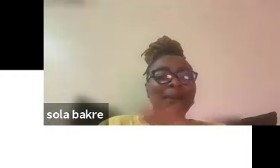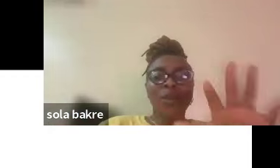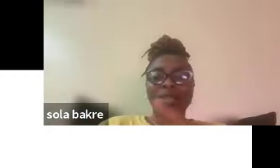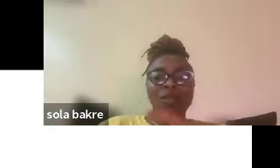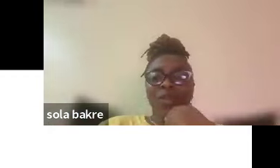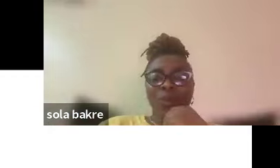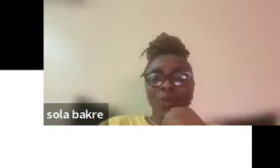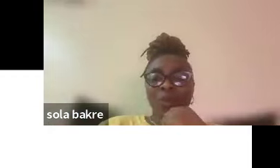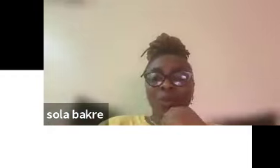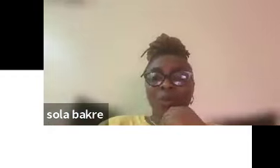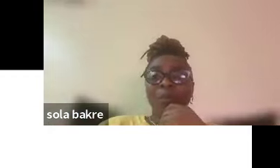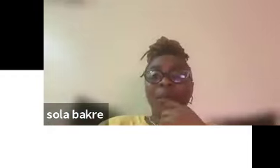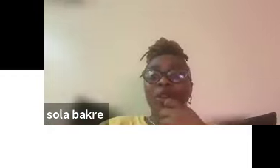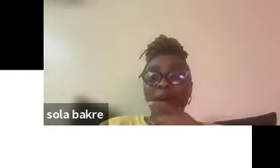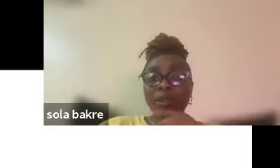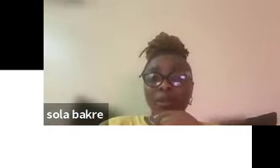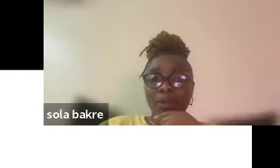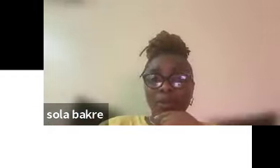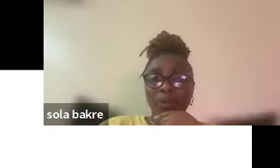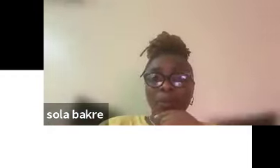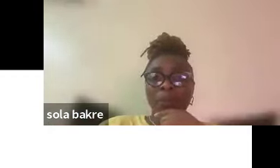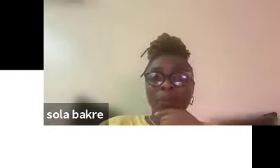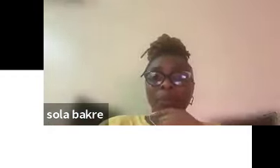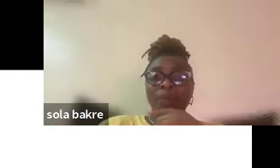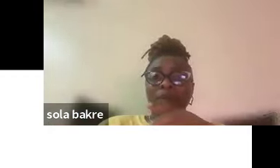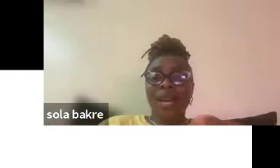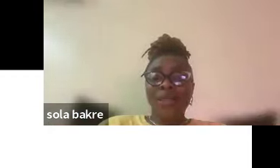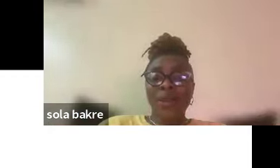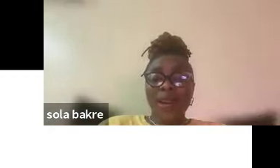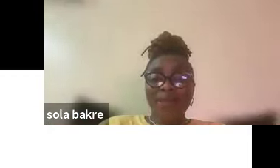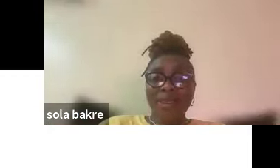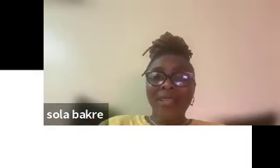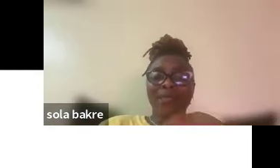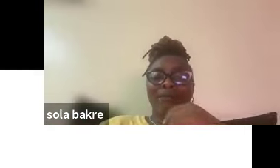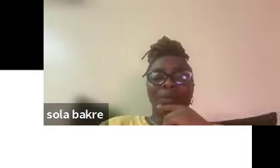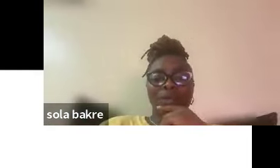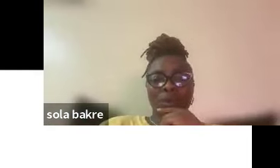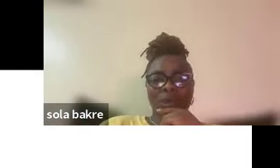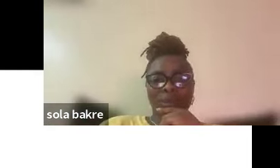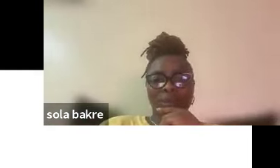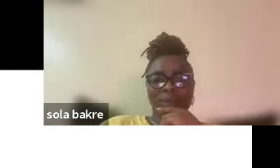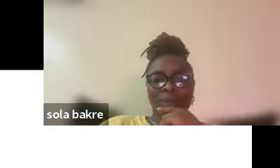sola bakre: I'm sure it's not news to majority of you. sola bakre: as you can read from the screen.